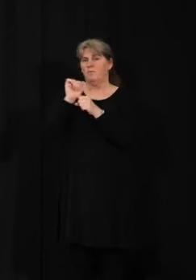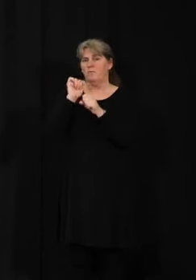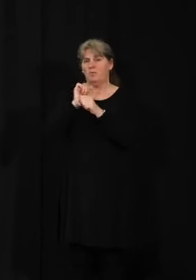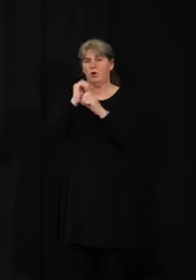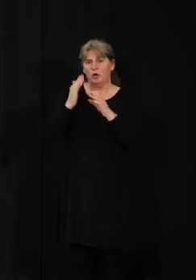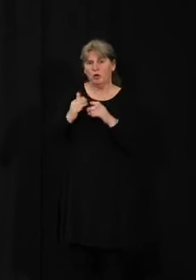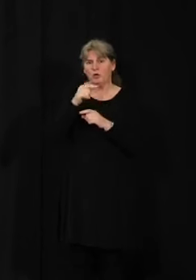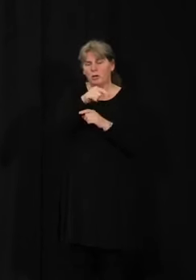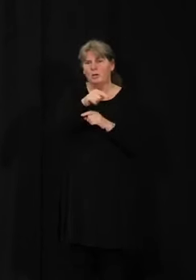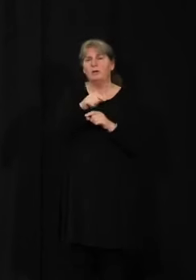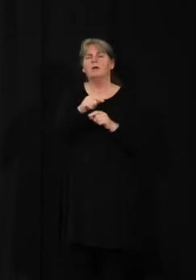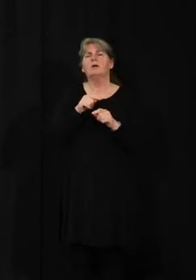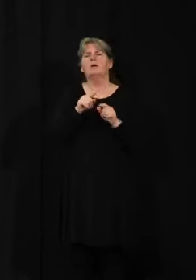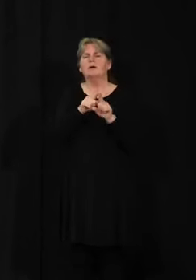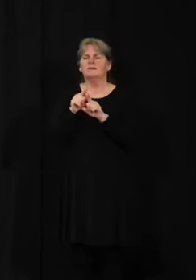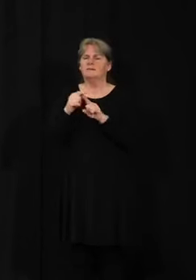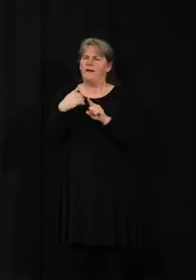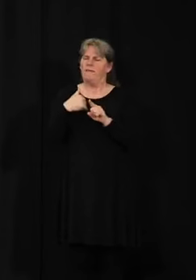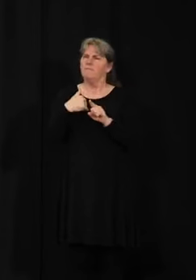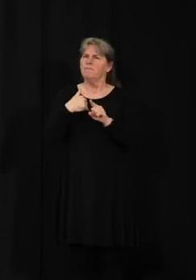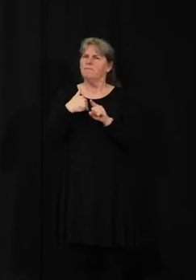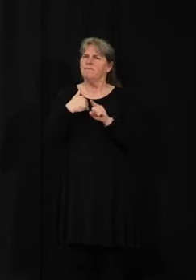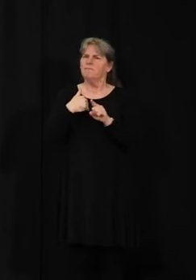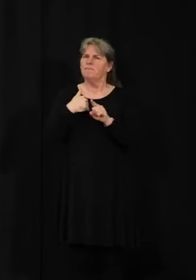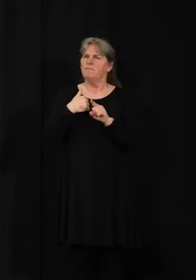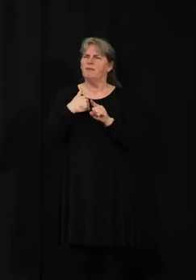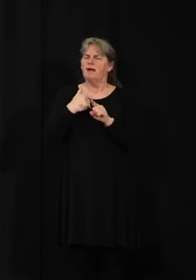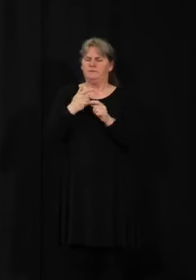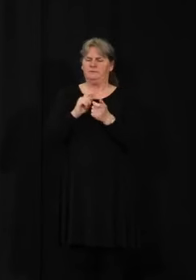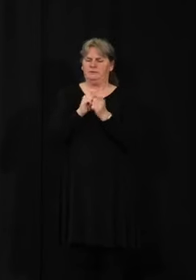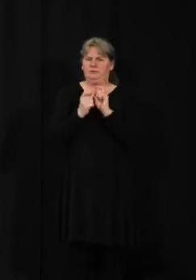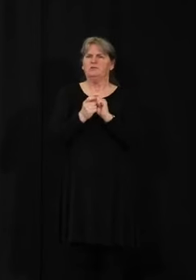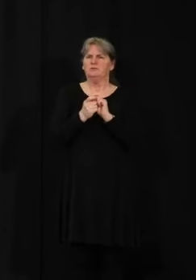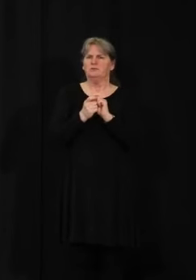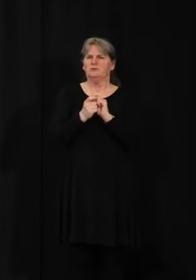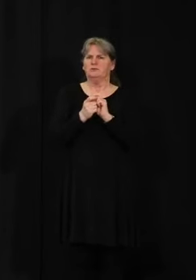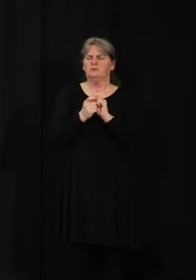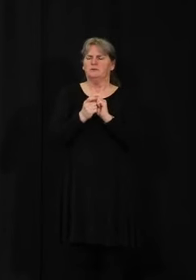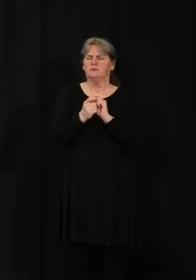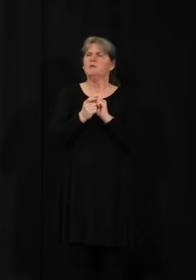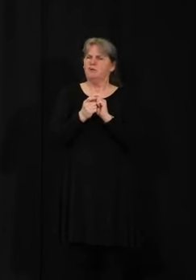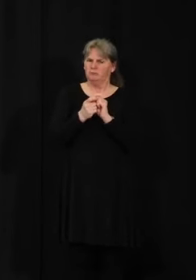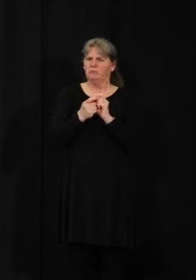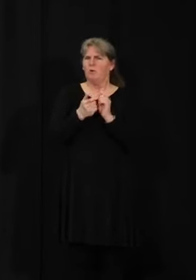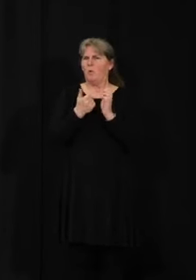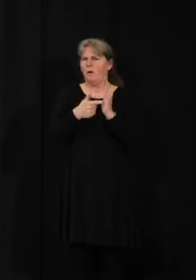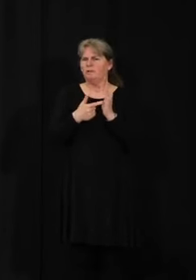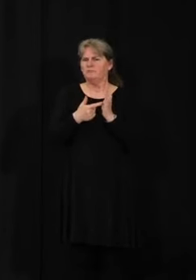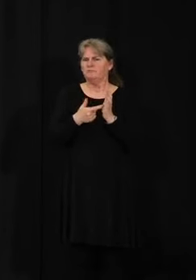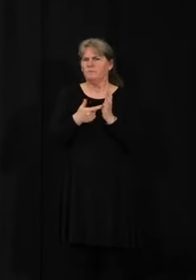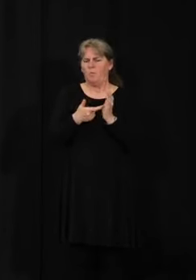the Yukon and, you know, we come up with these provisions based upon best evidence at the time.